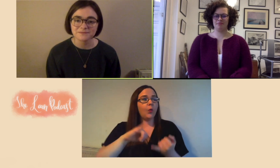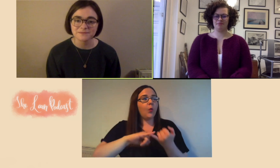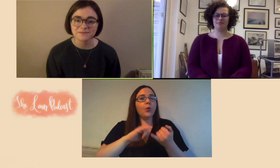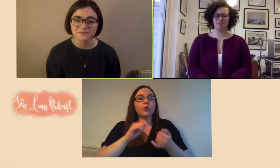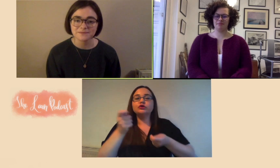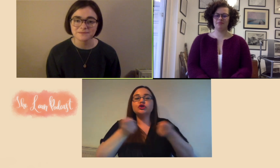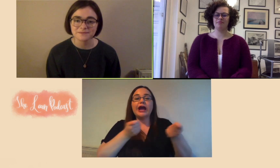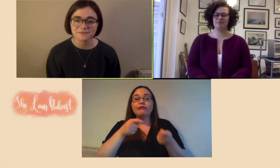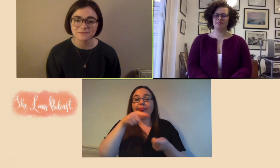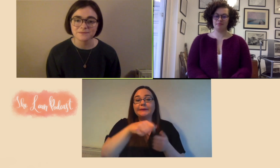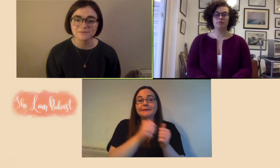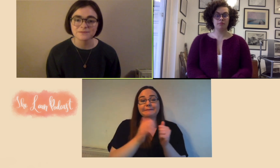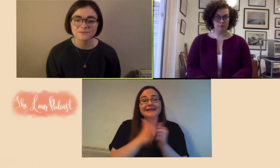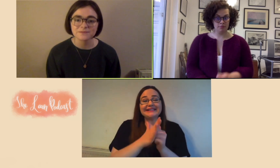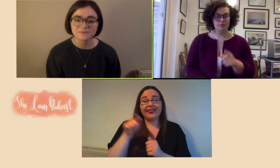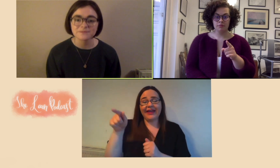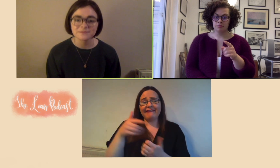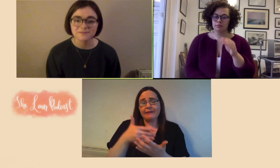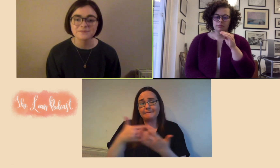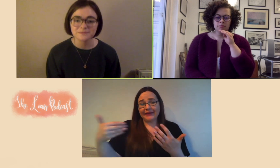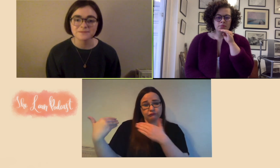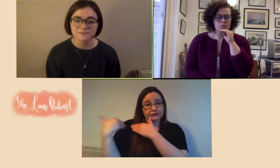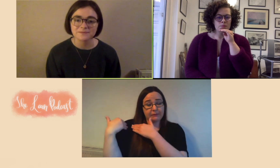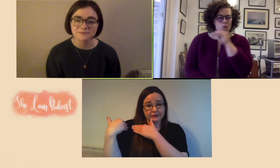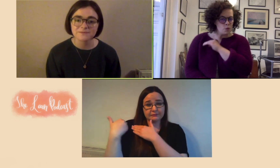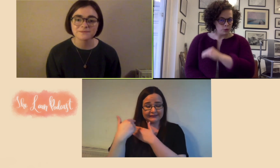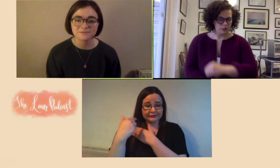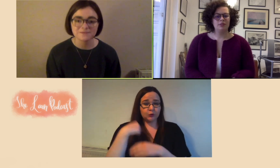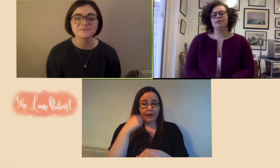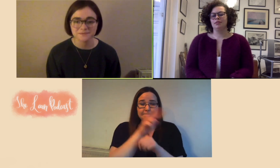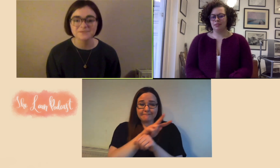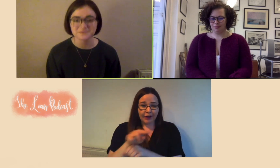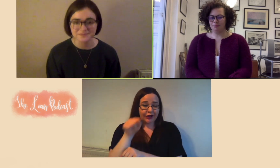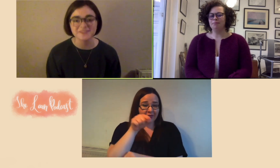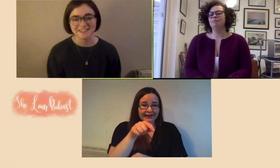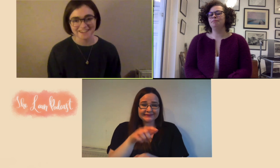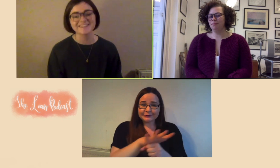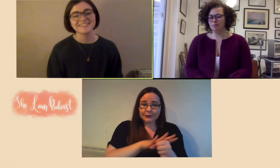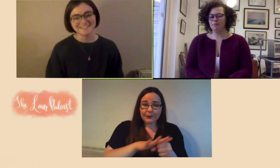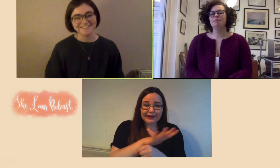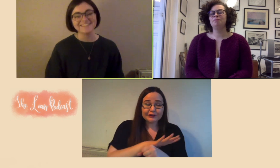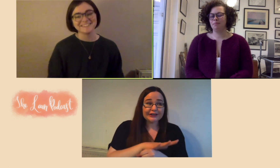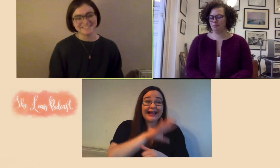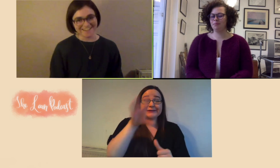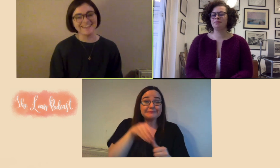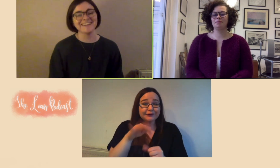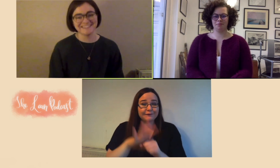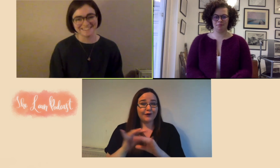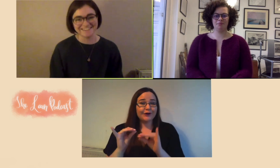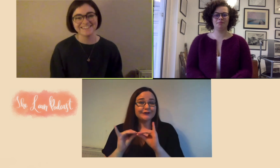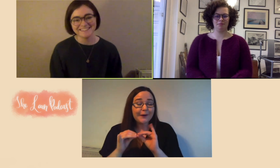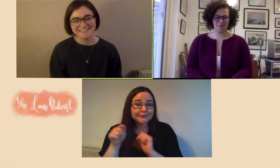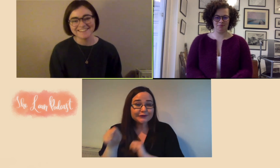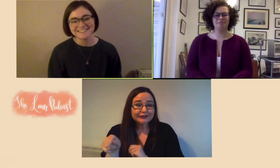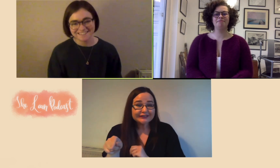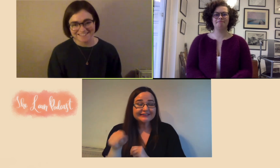of correct etiquette fraternity taking online meetings. So, whoever the chair of the meeting is, I think they have a huge responsibility